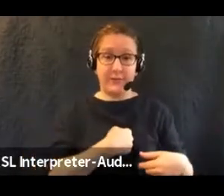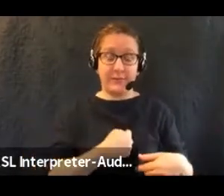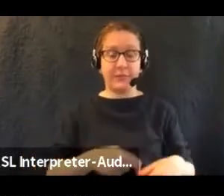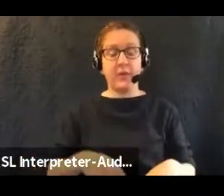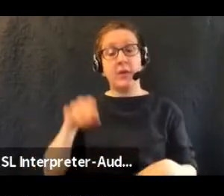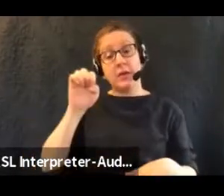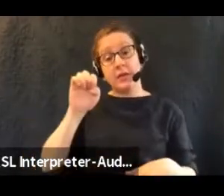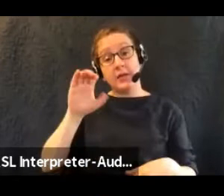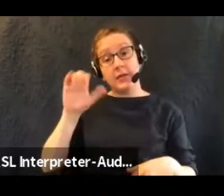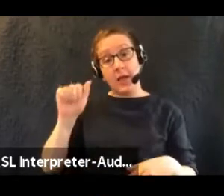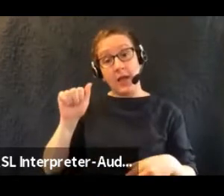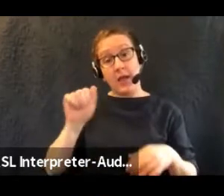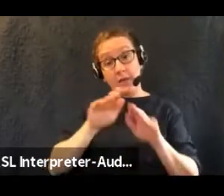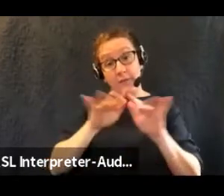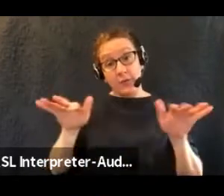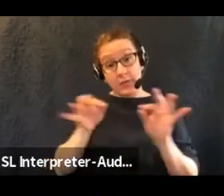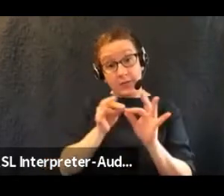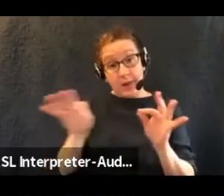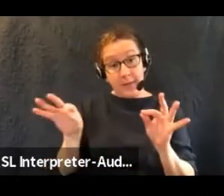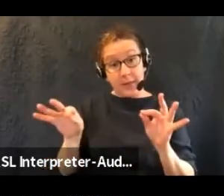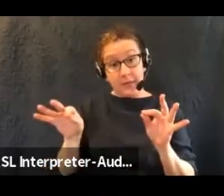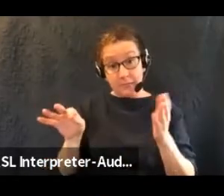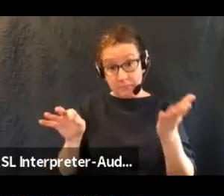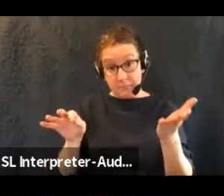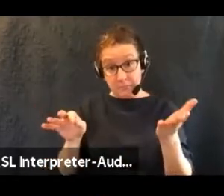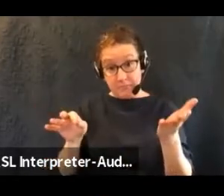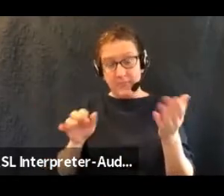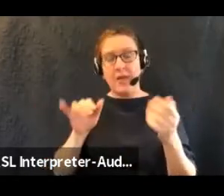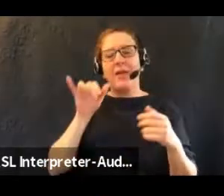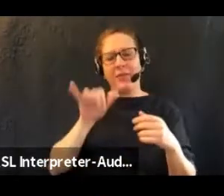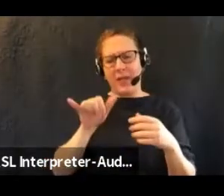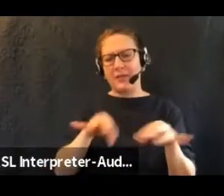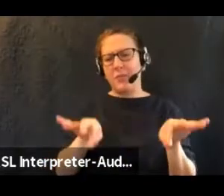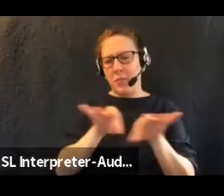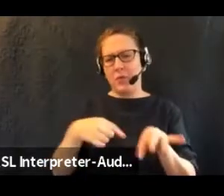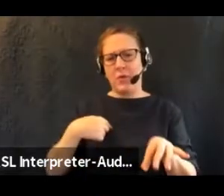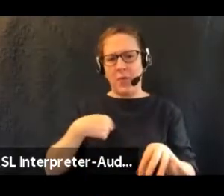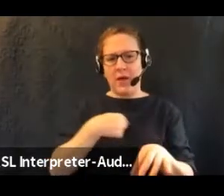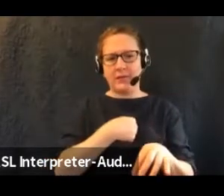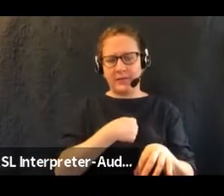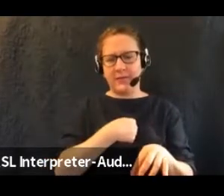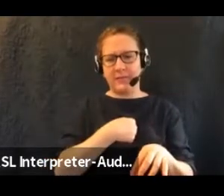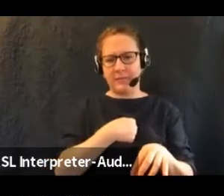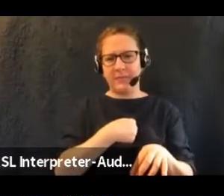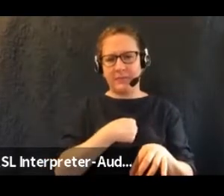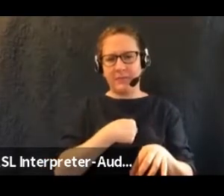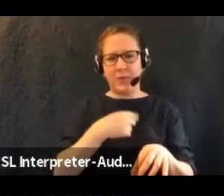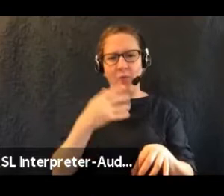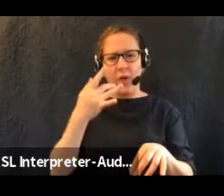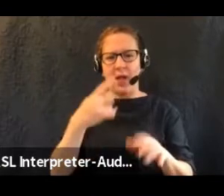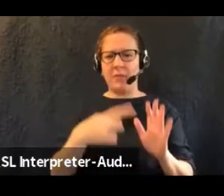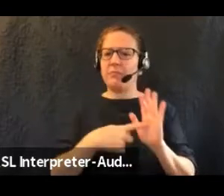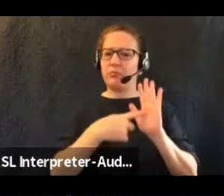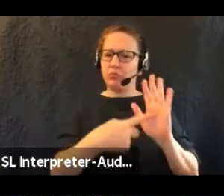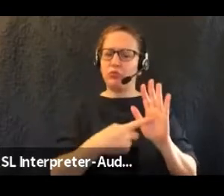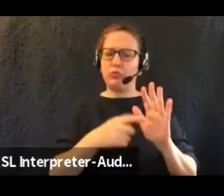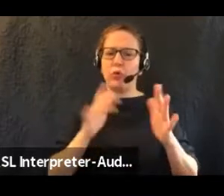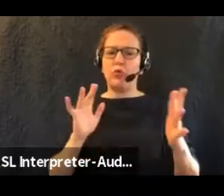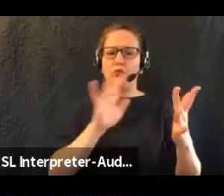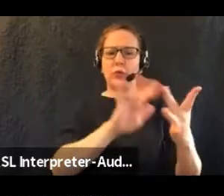statement. That's important to us, because it demonstrates we're reaching out to a broad, diverse audience,